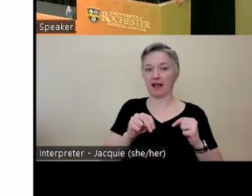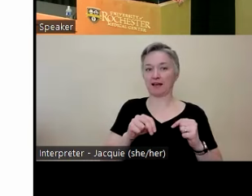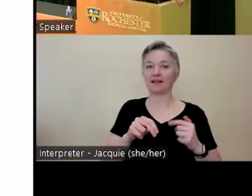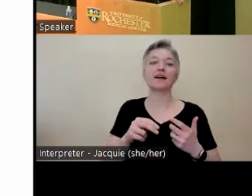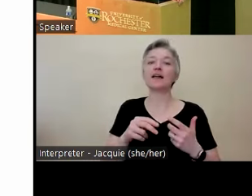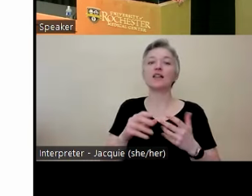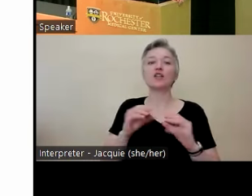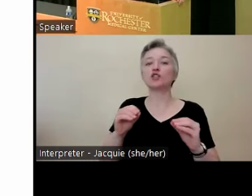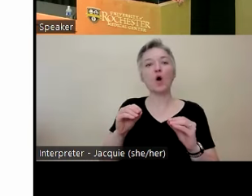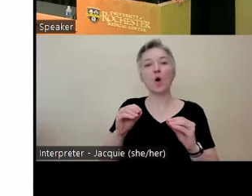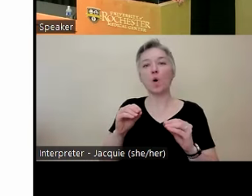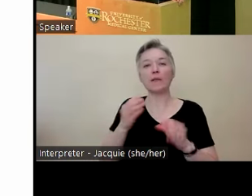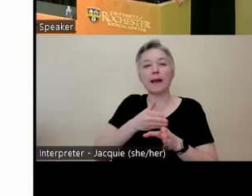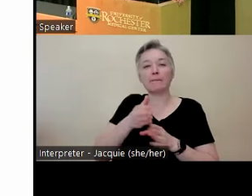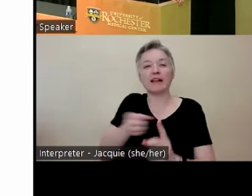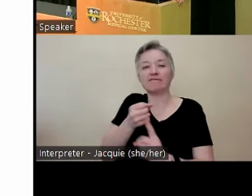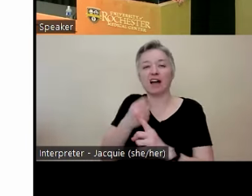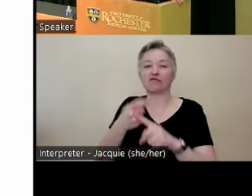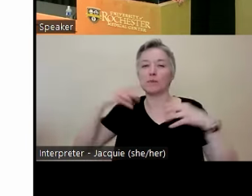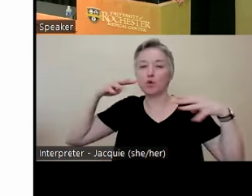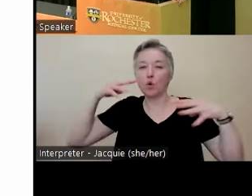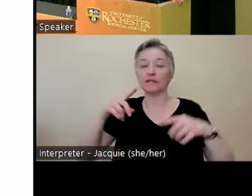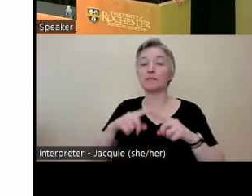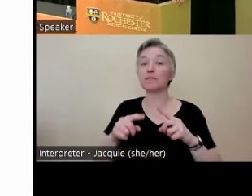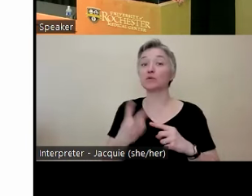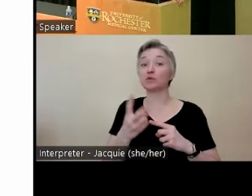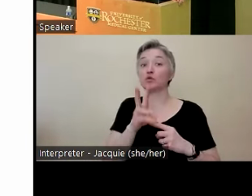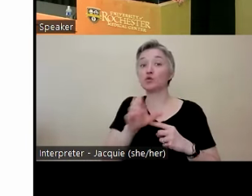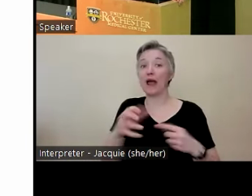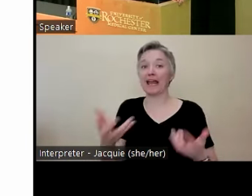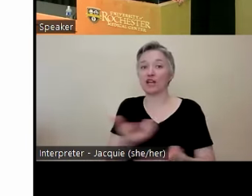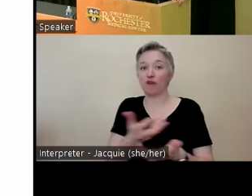but there was a significant two-way interaction of Noise by difficulty and that's what's depicted